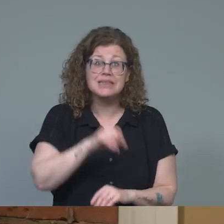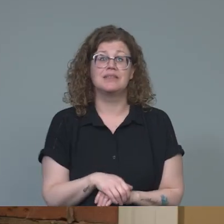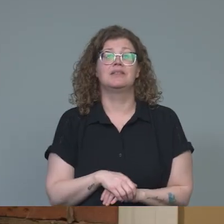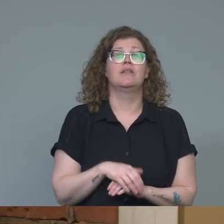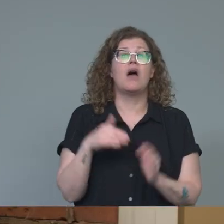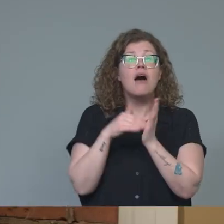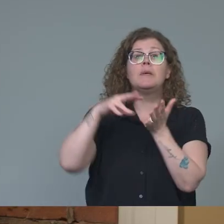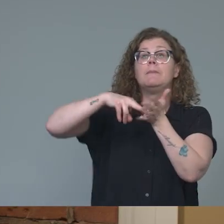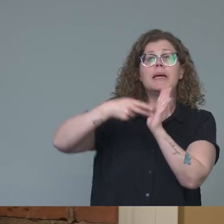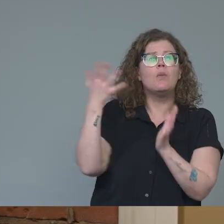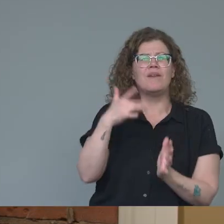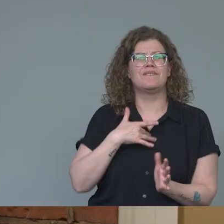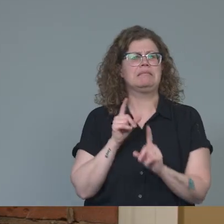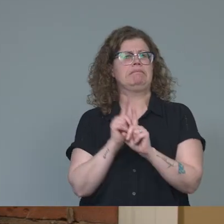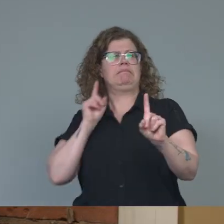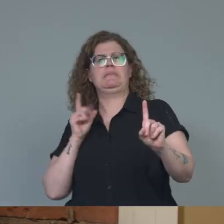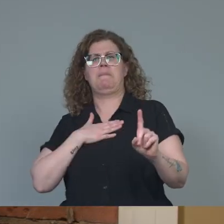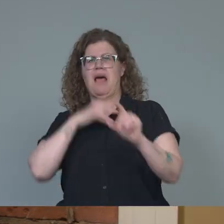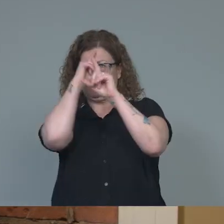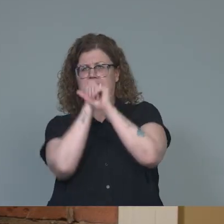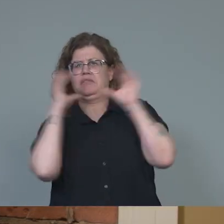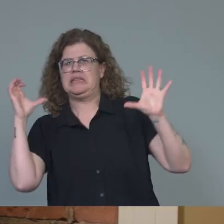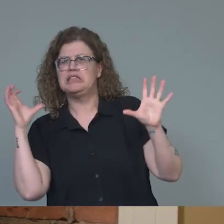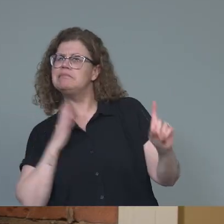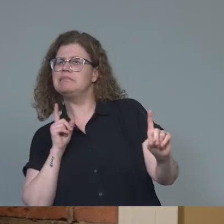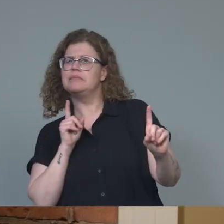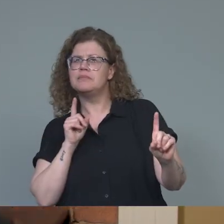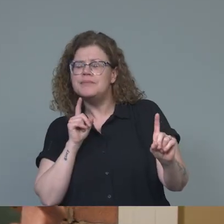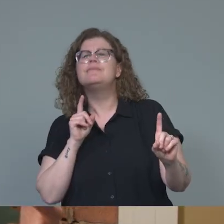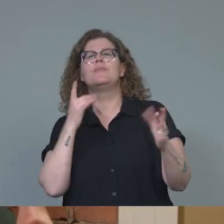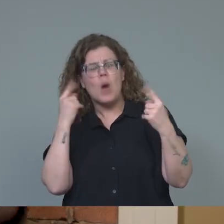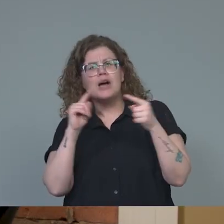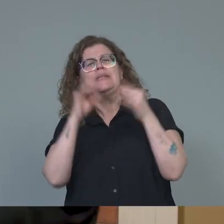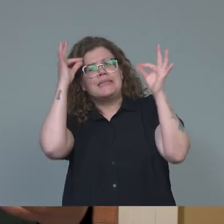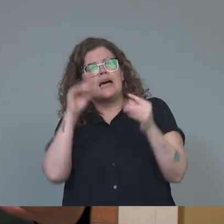from this. This is really tricky. So again, as an artist, you're often trained to hone your